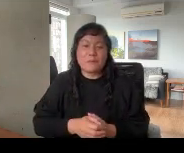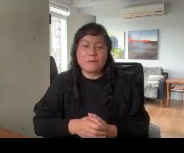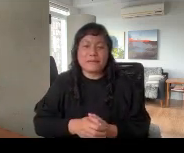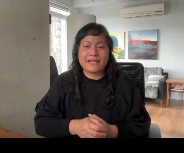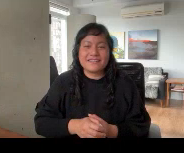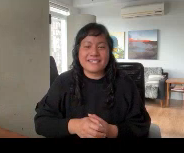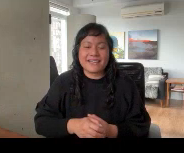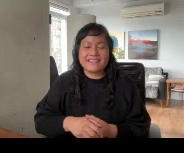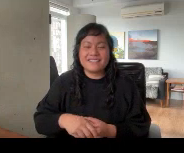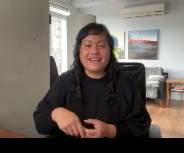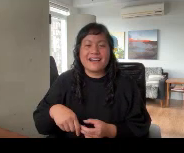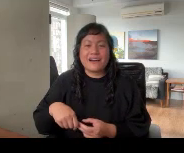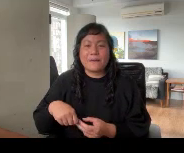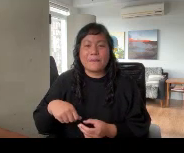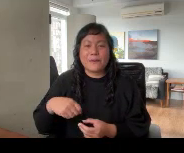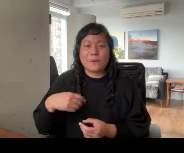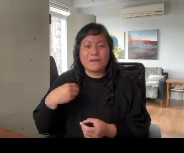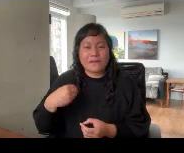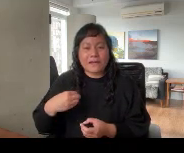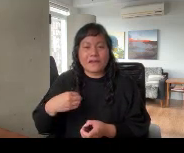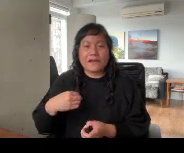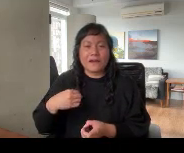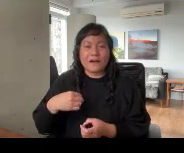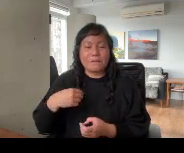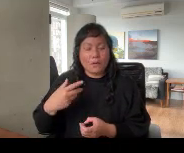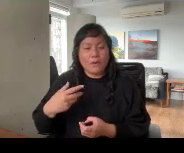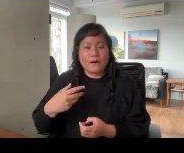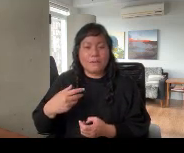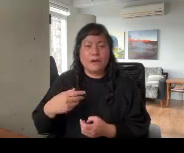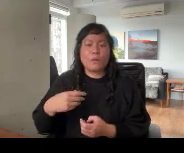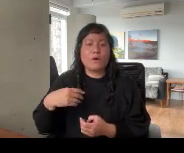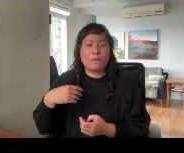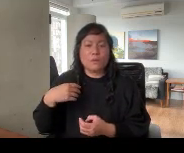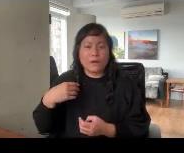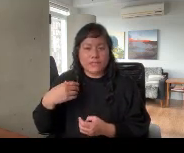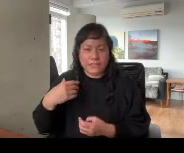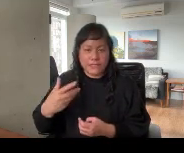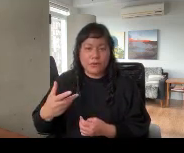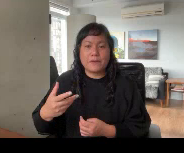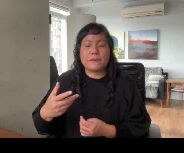time when we were planning sites, we were thinking more about what we wanted to tell